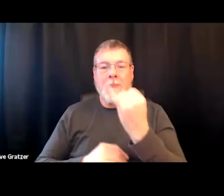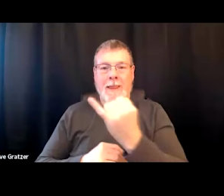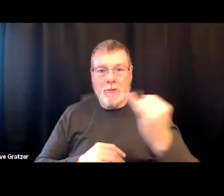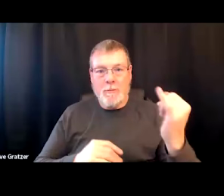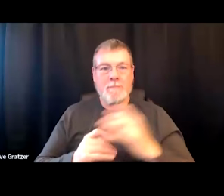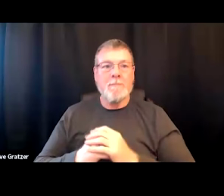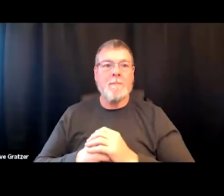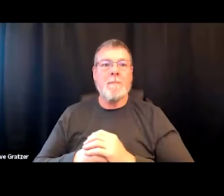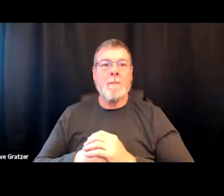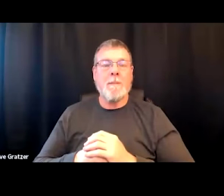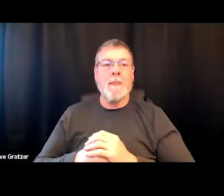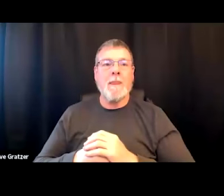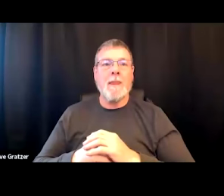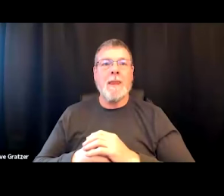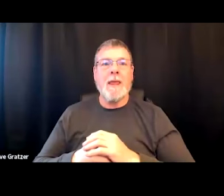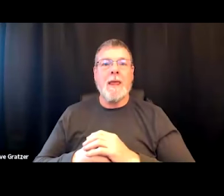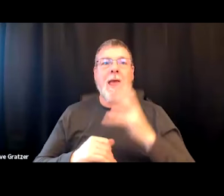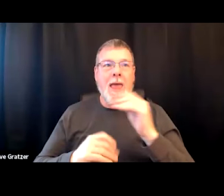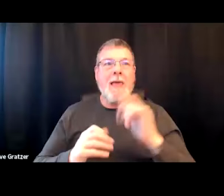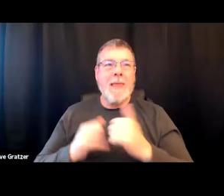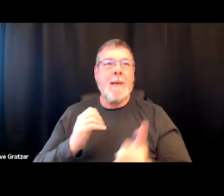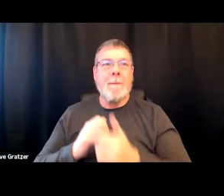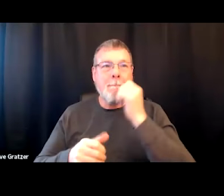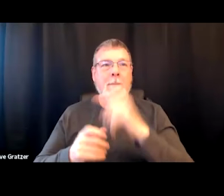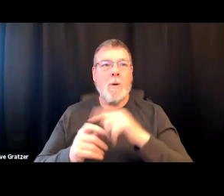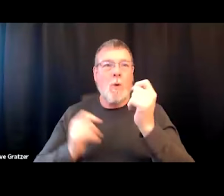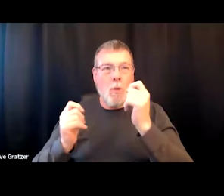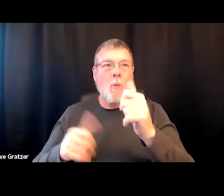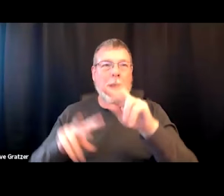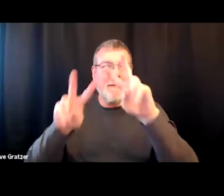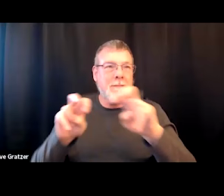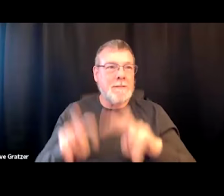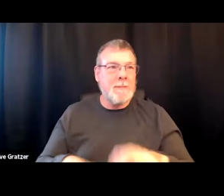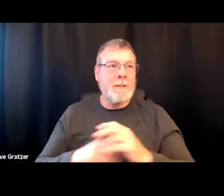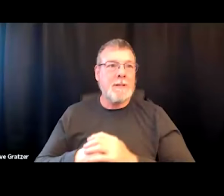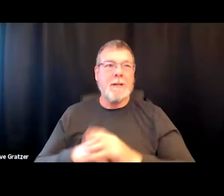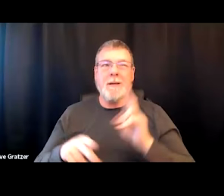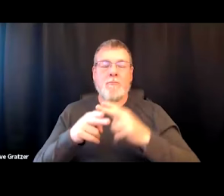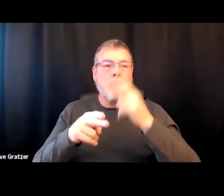The Addiction Severity Index is probably the most commonly used assessment or brief assessment instrument